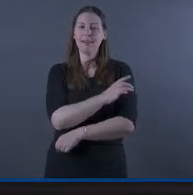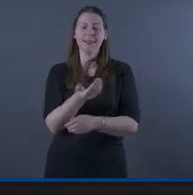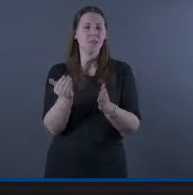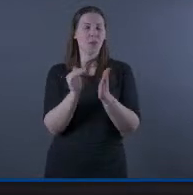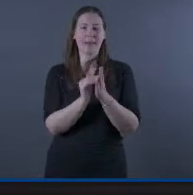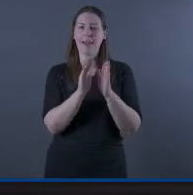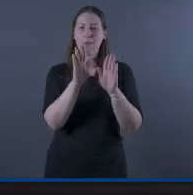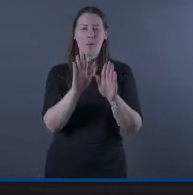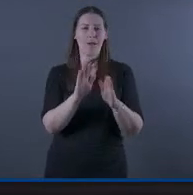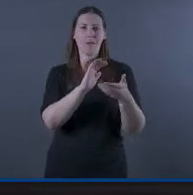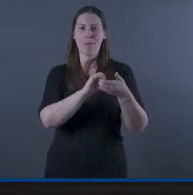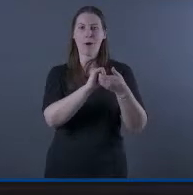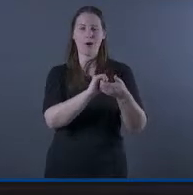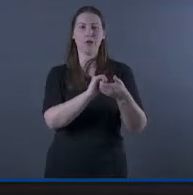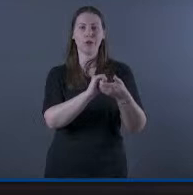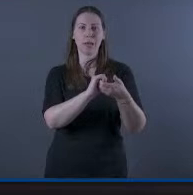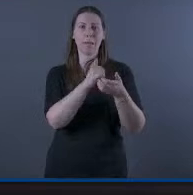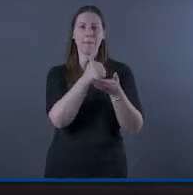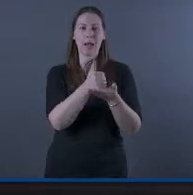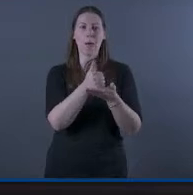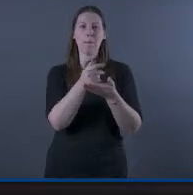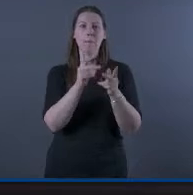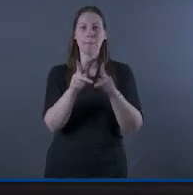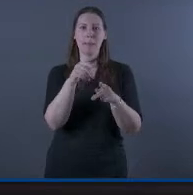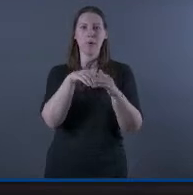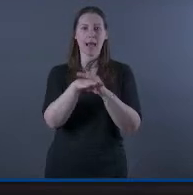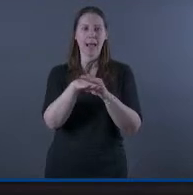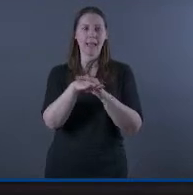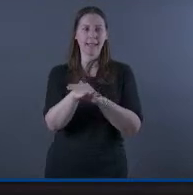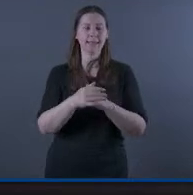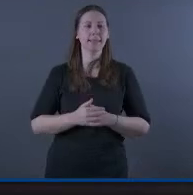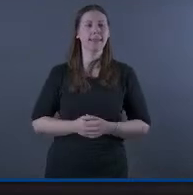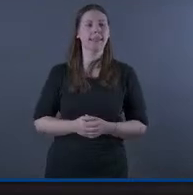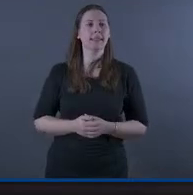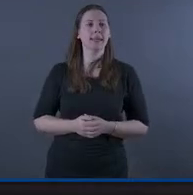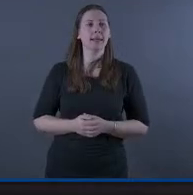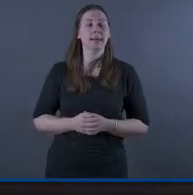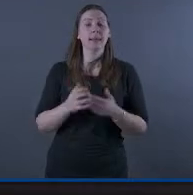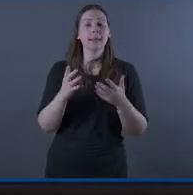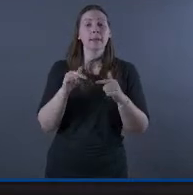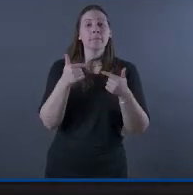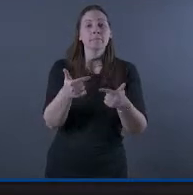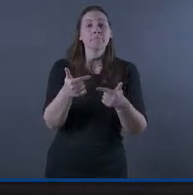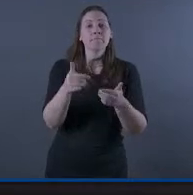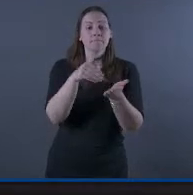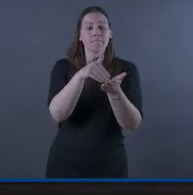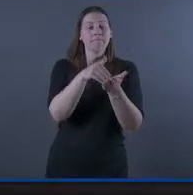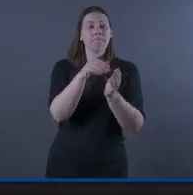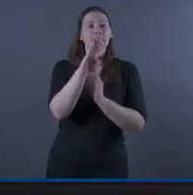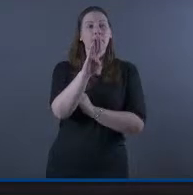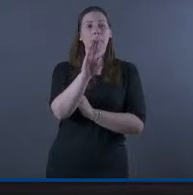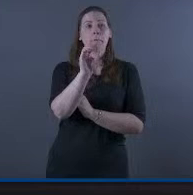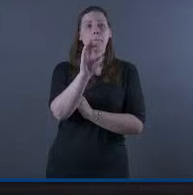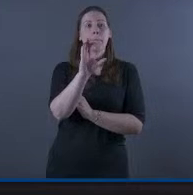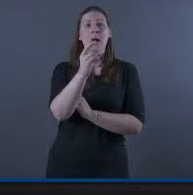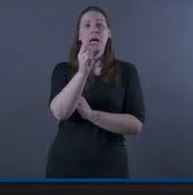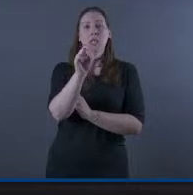I wanna turn it over to Dr. Bochsler and then Dr. Anderson on some of your strategies.